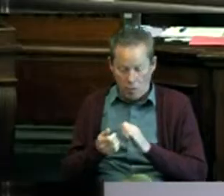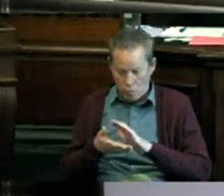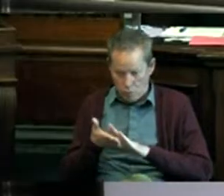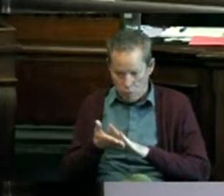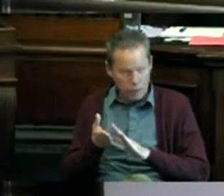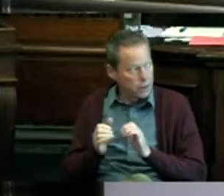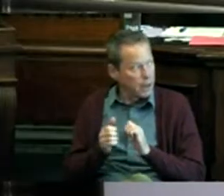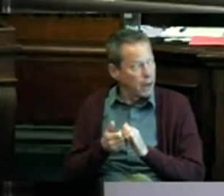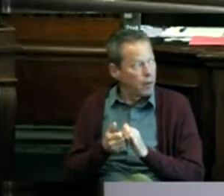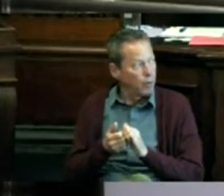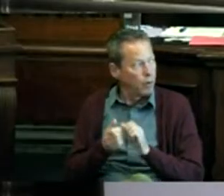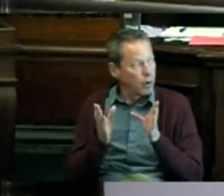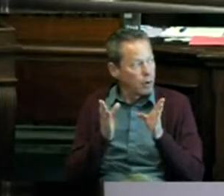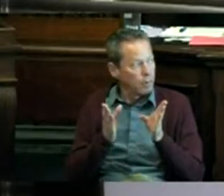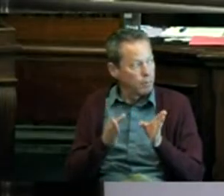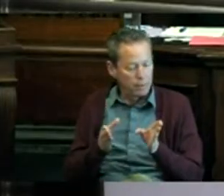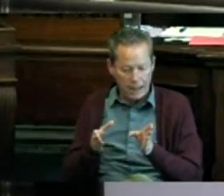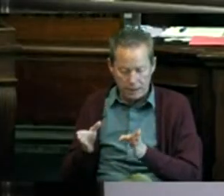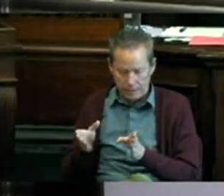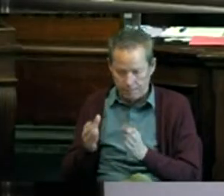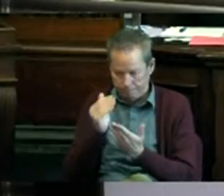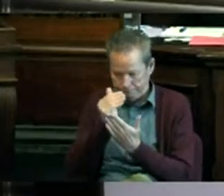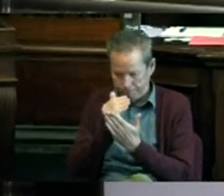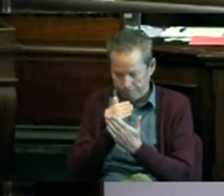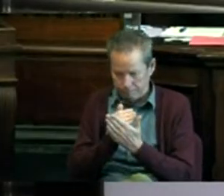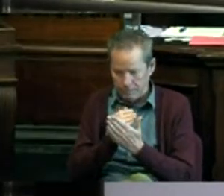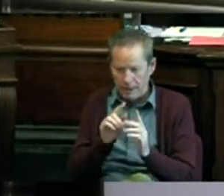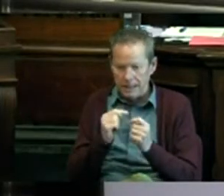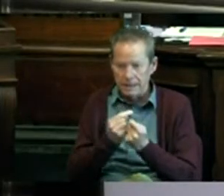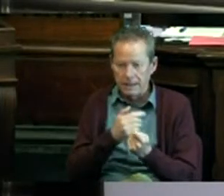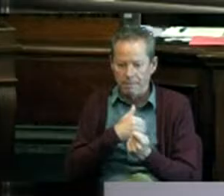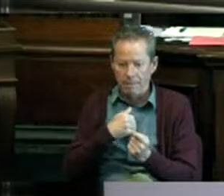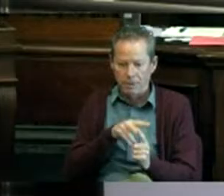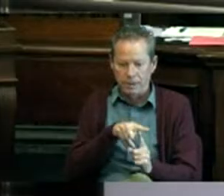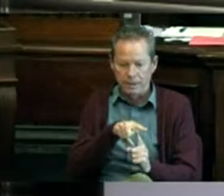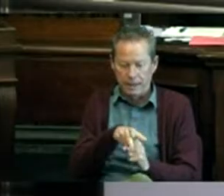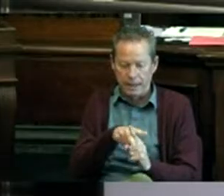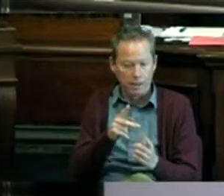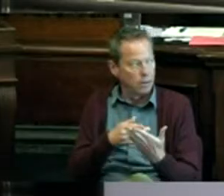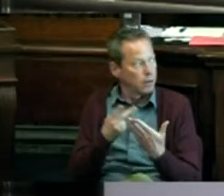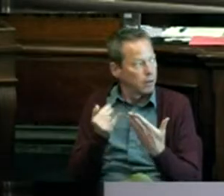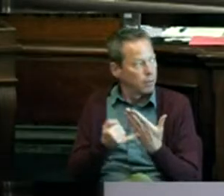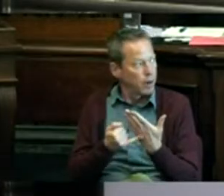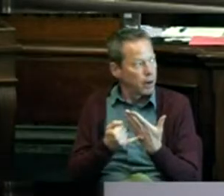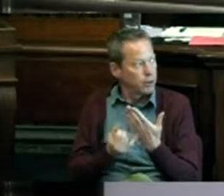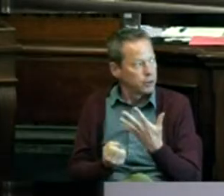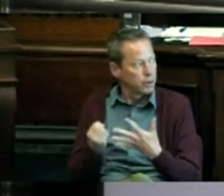in a one stop shop. How it works